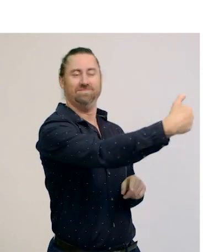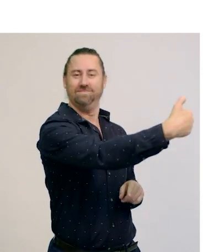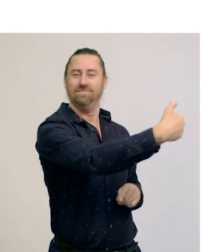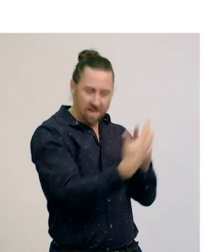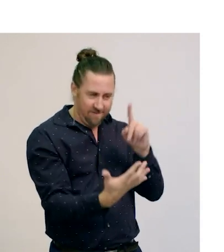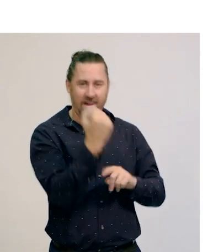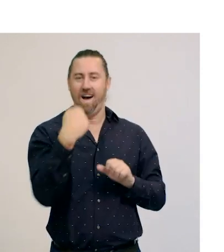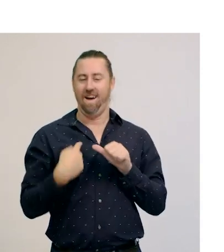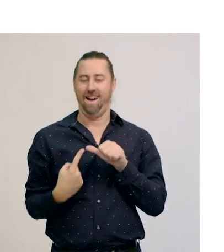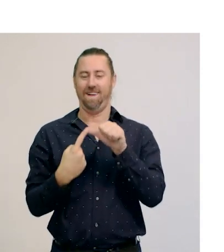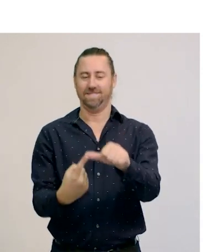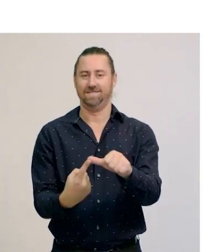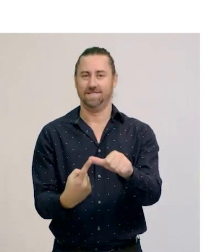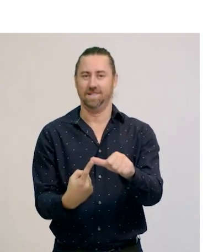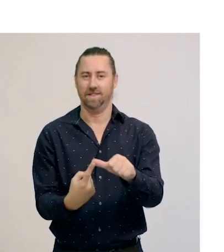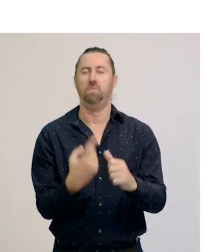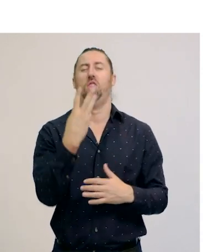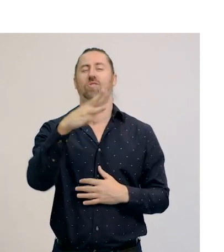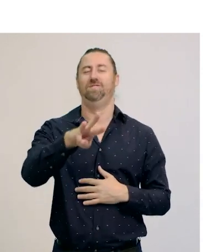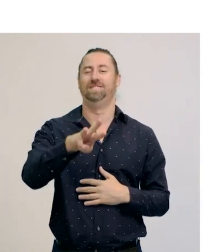This will give us the final answer of 30.